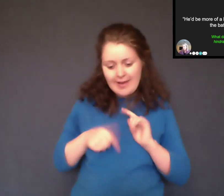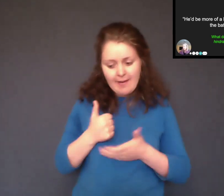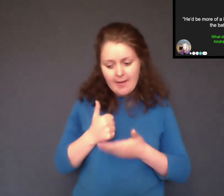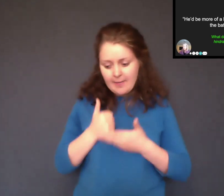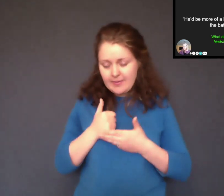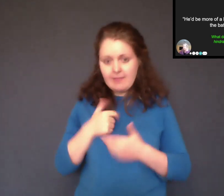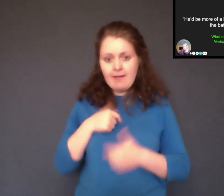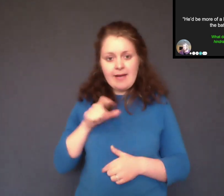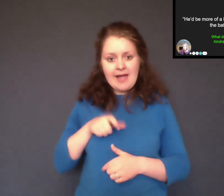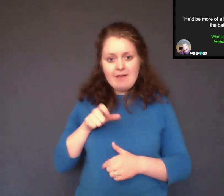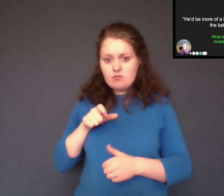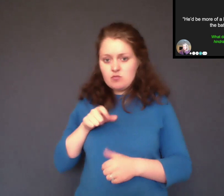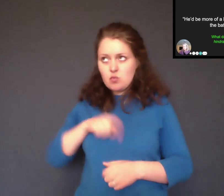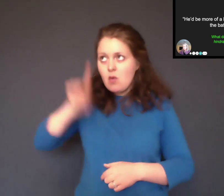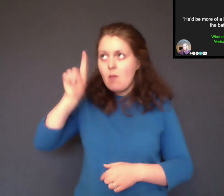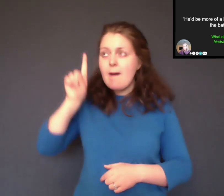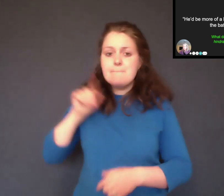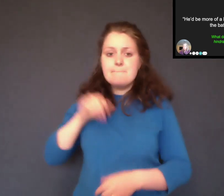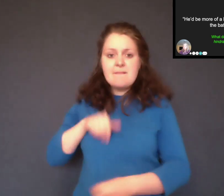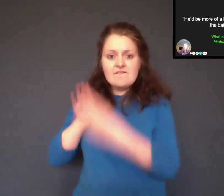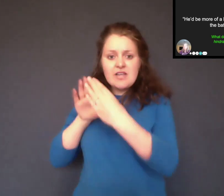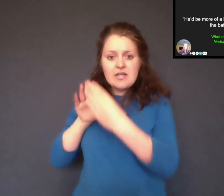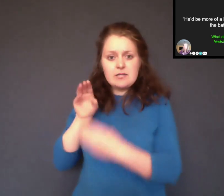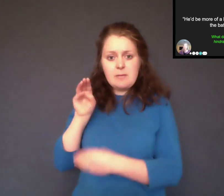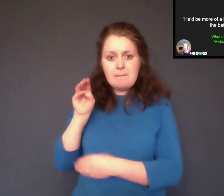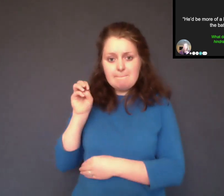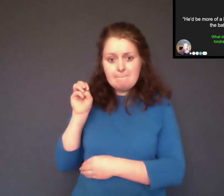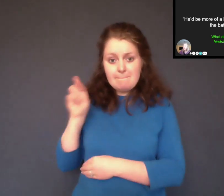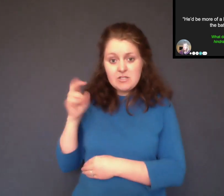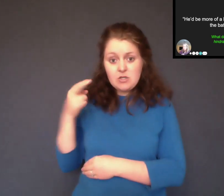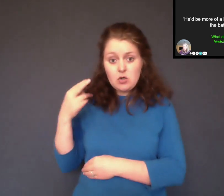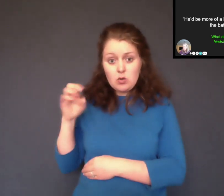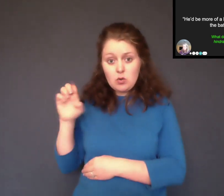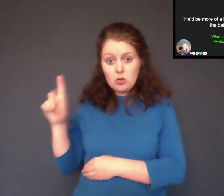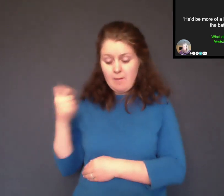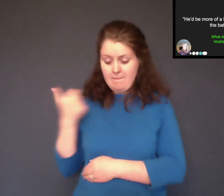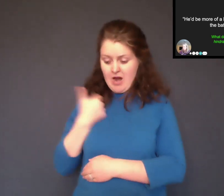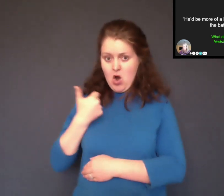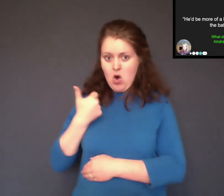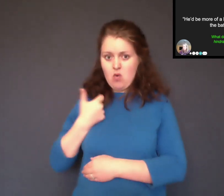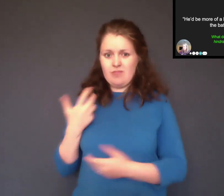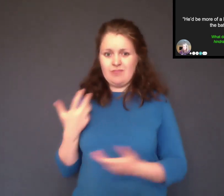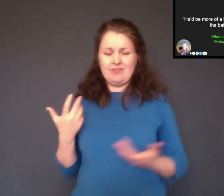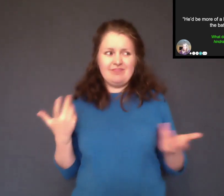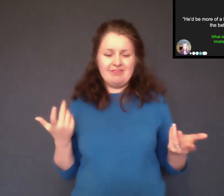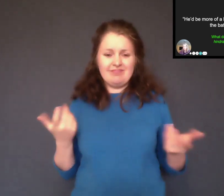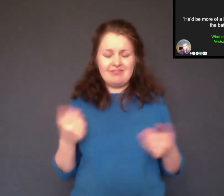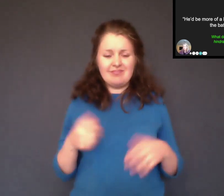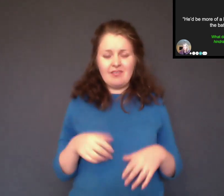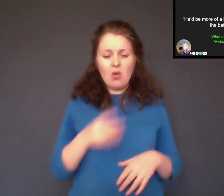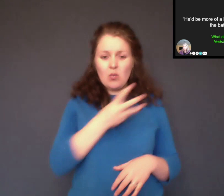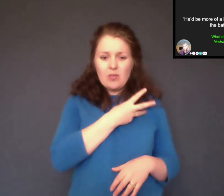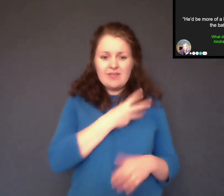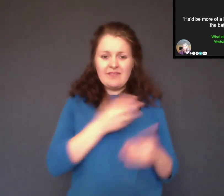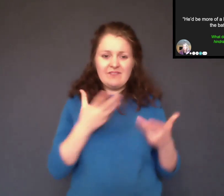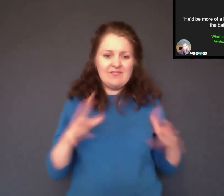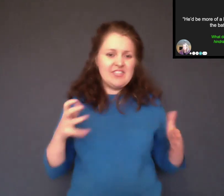it means i have to go up and face mr hood on my own but what was the use the house had claimed